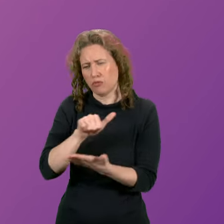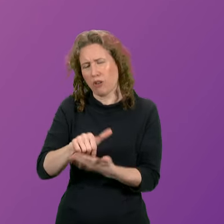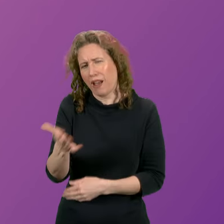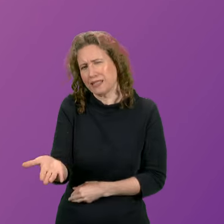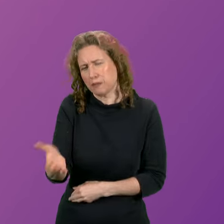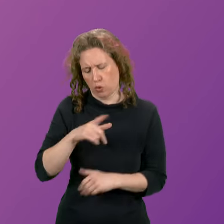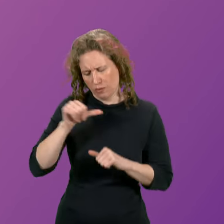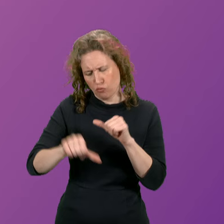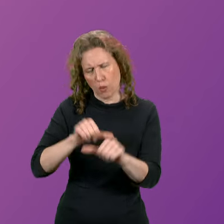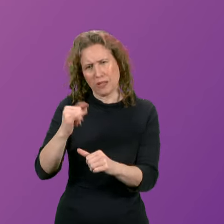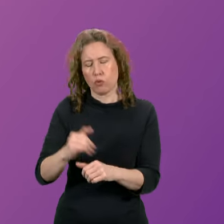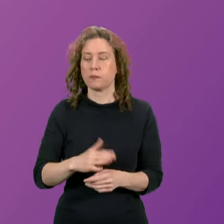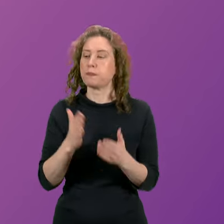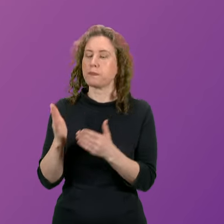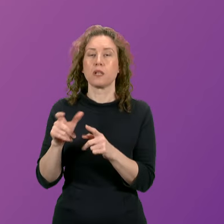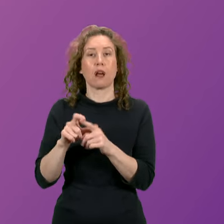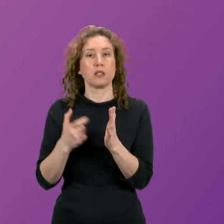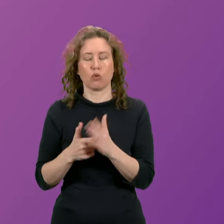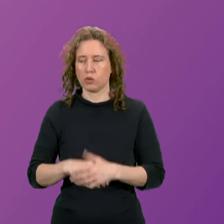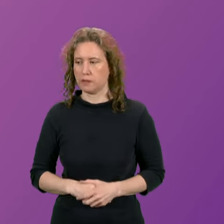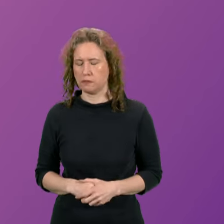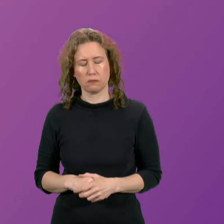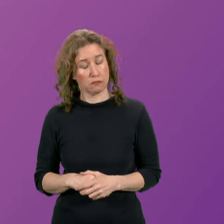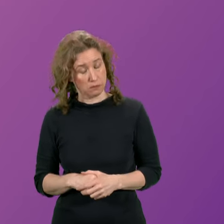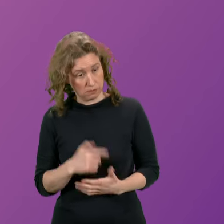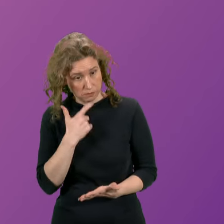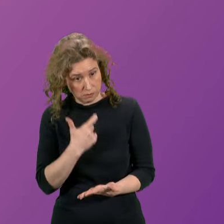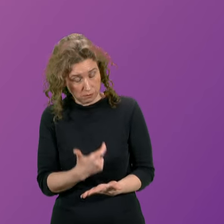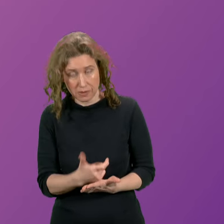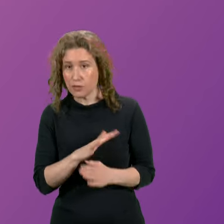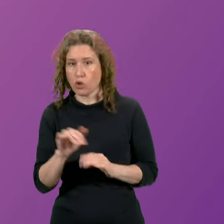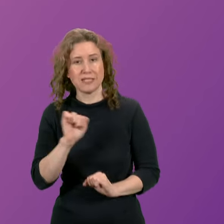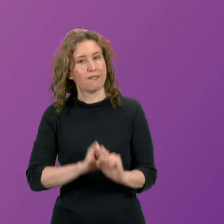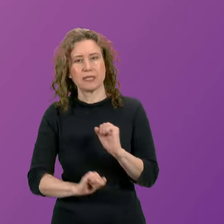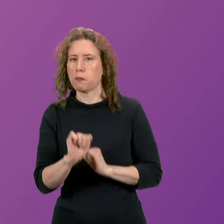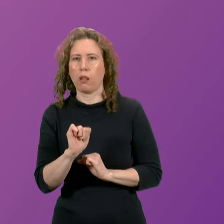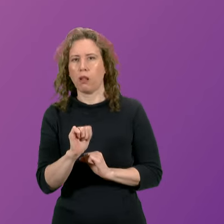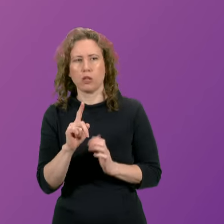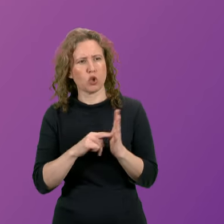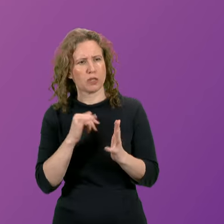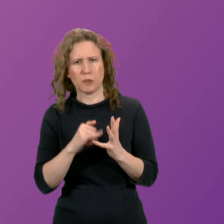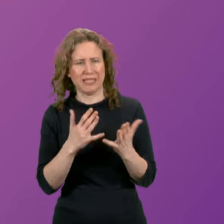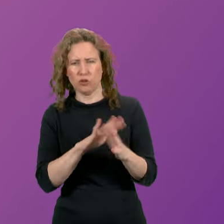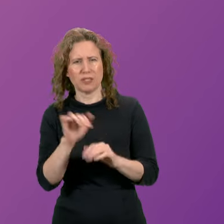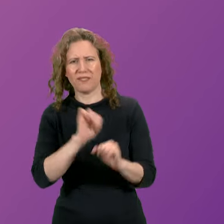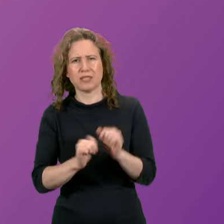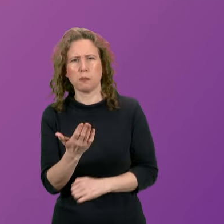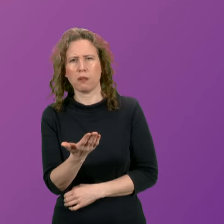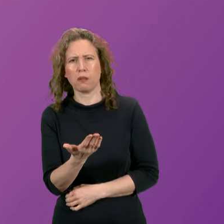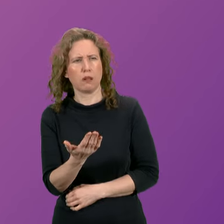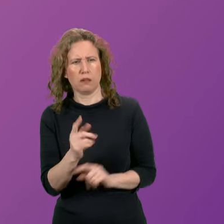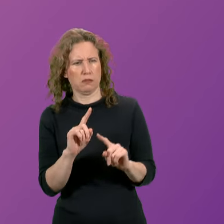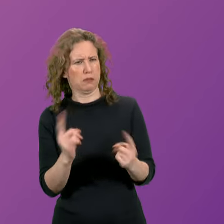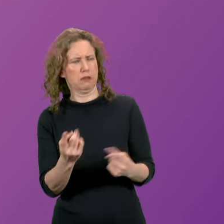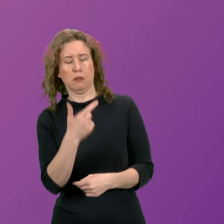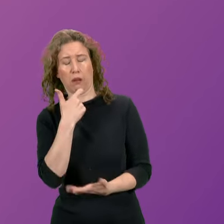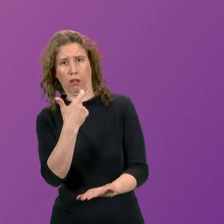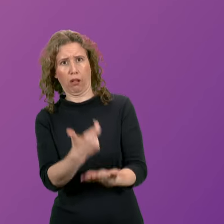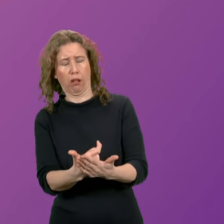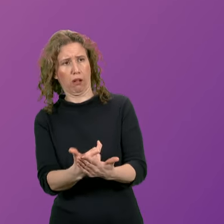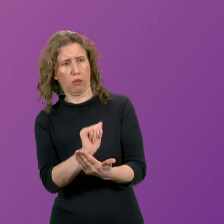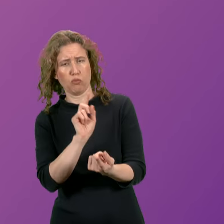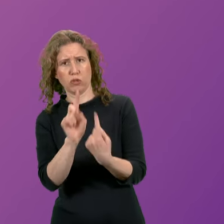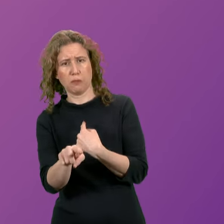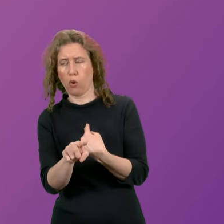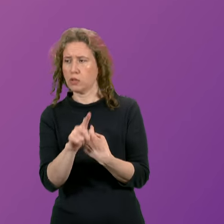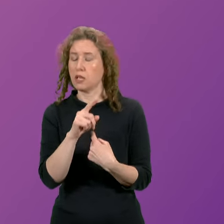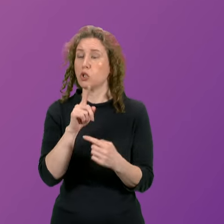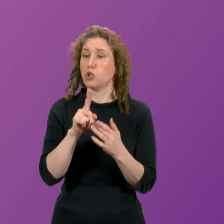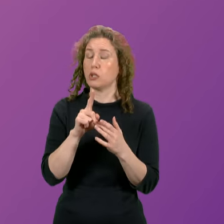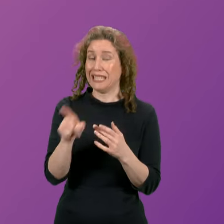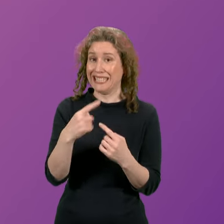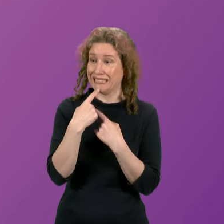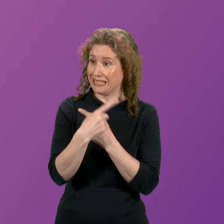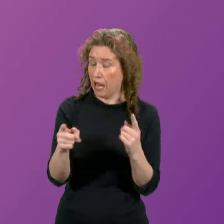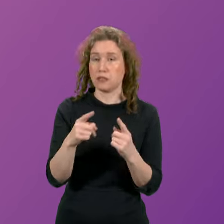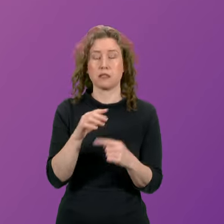That is incredible and indefensible from the First Minister. When he asked for our